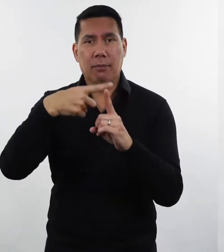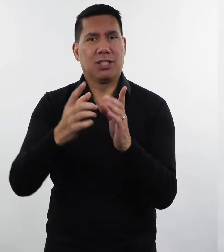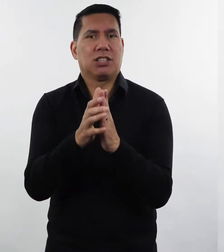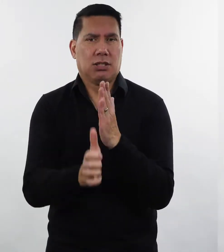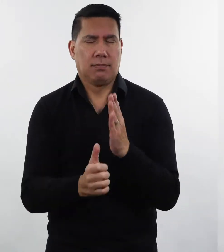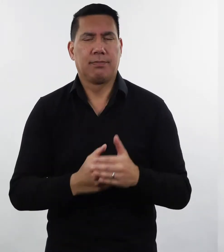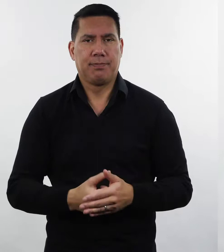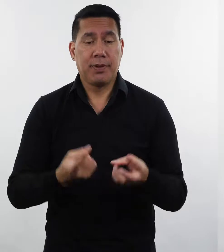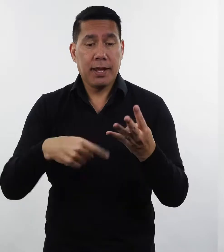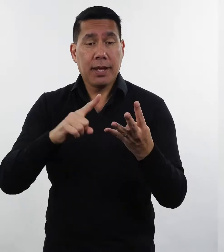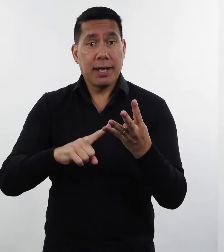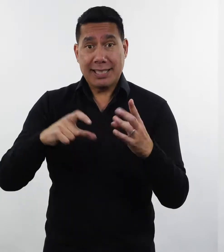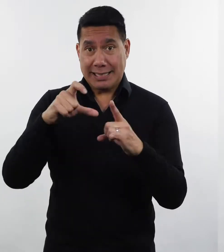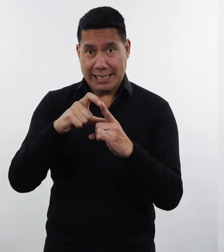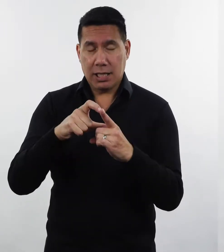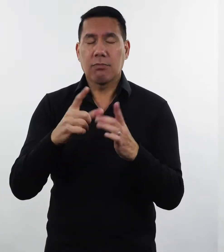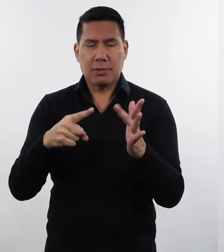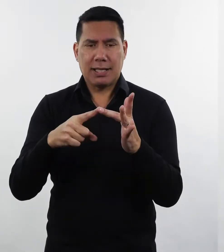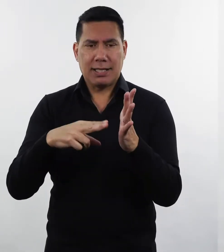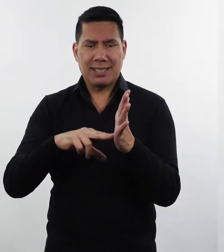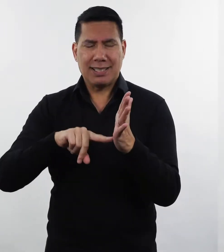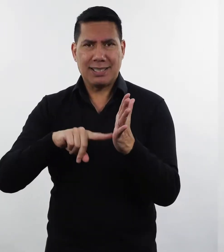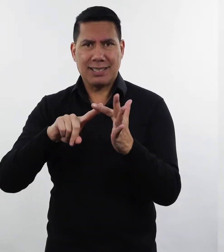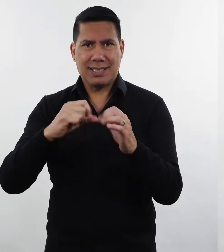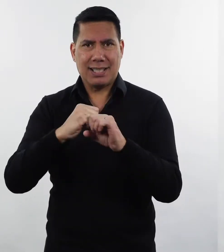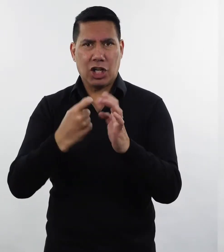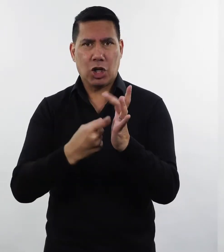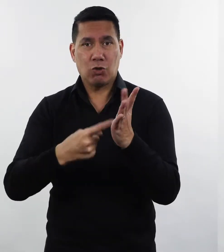(d) act with integrity, honesty and transparency;